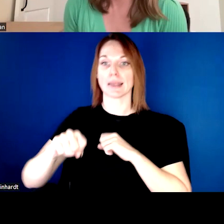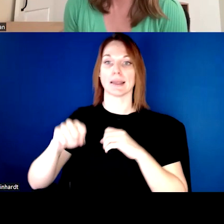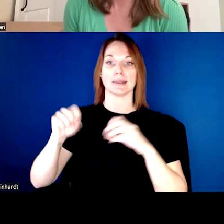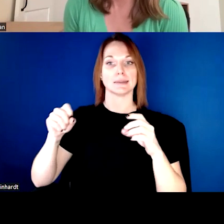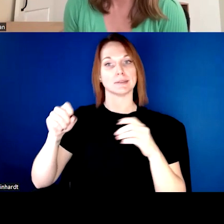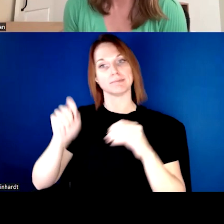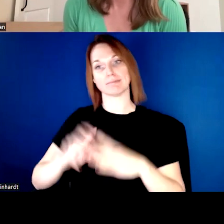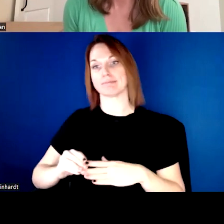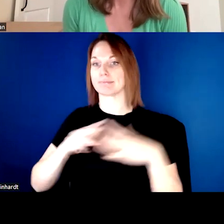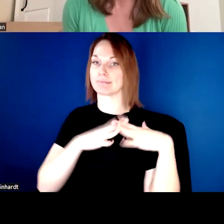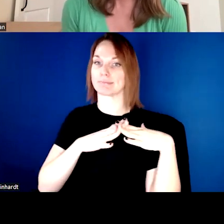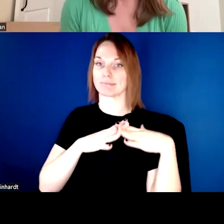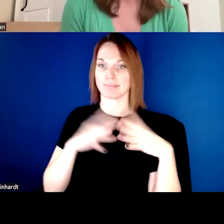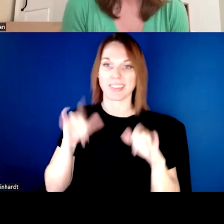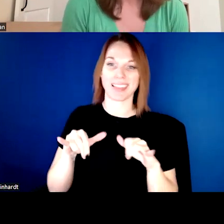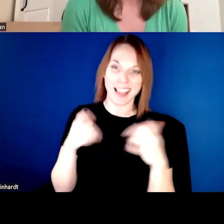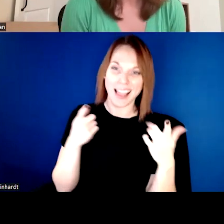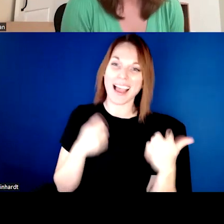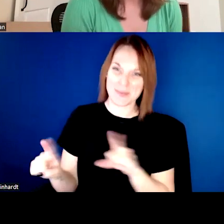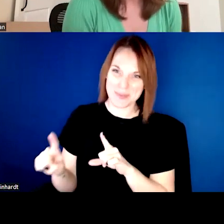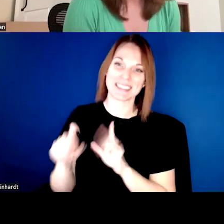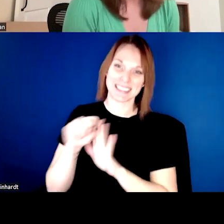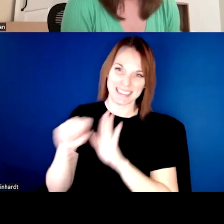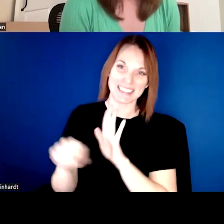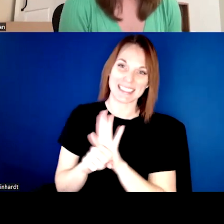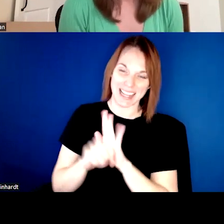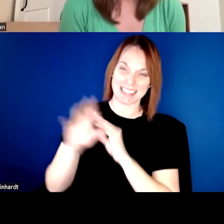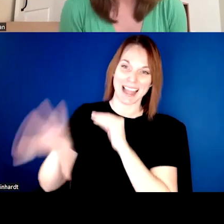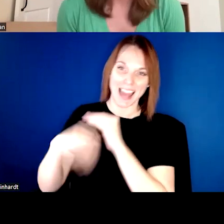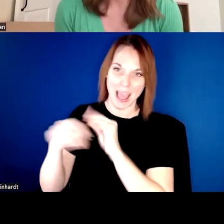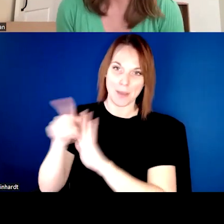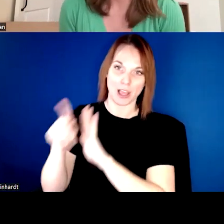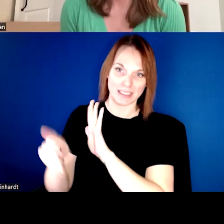actually see quite commonly in states that add these policies. But by that third cohort we're